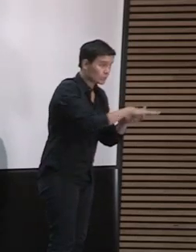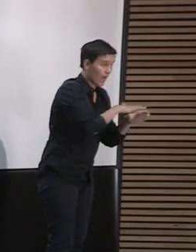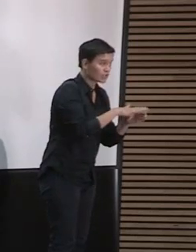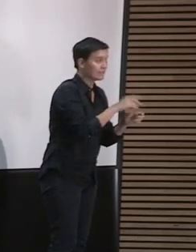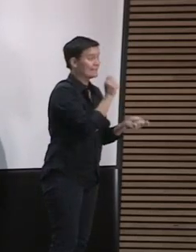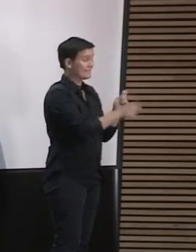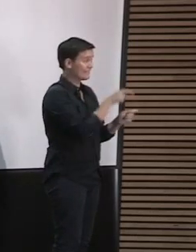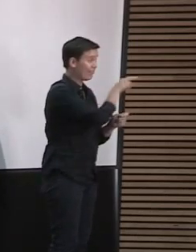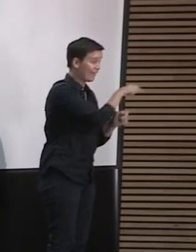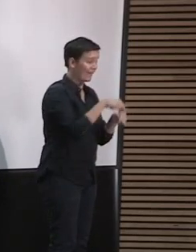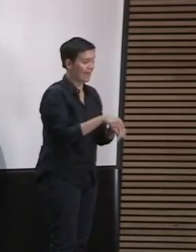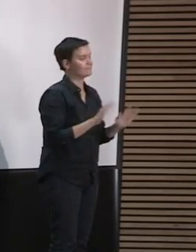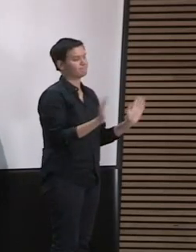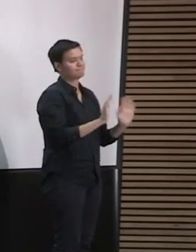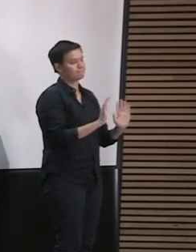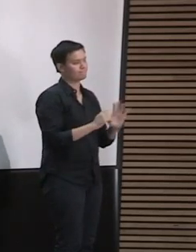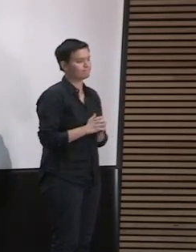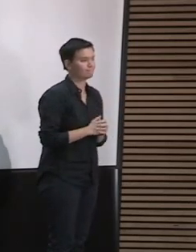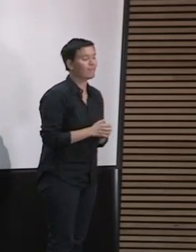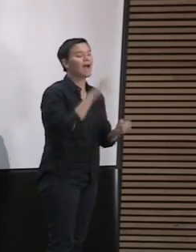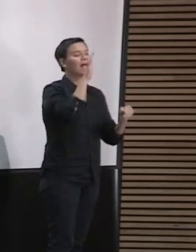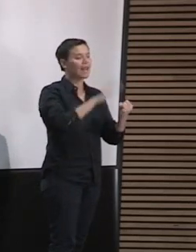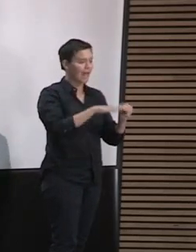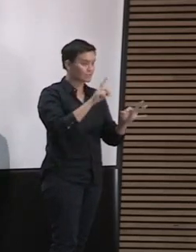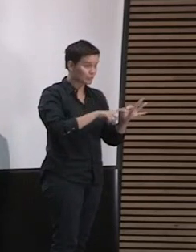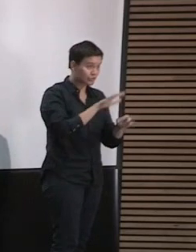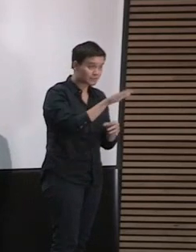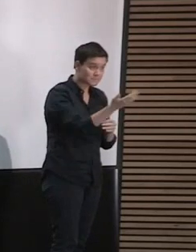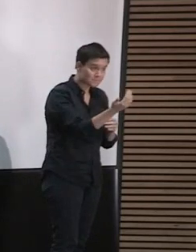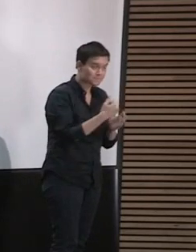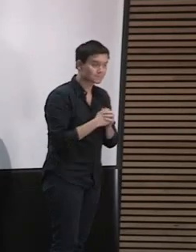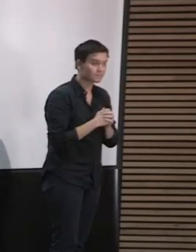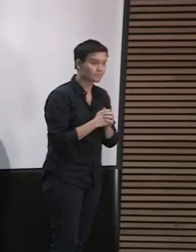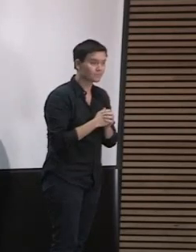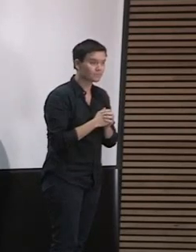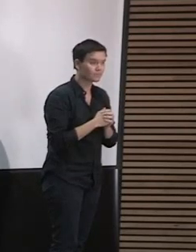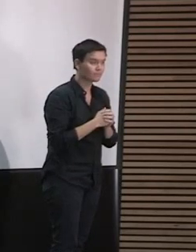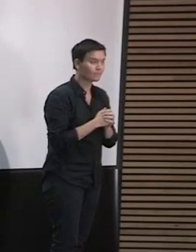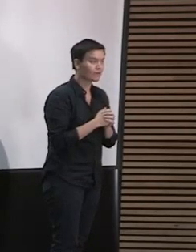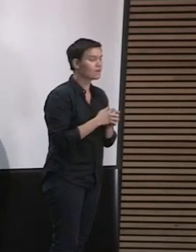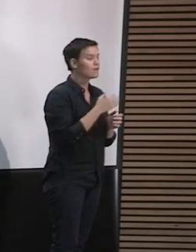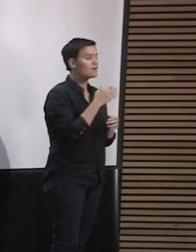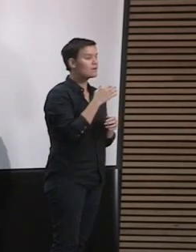Minister of Health has talked with Air NZ to continually beef it up. Nothing to demonstrate that's where we